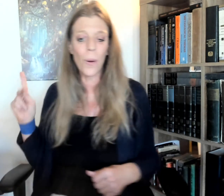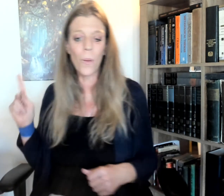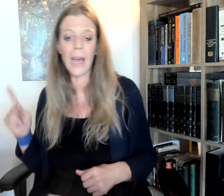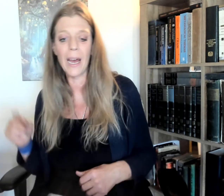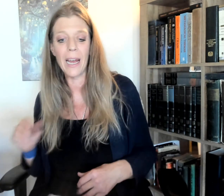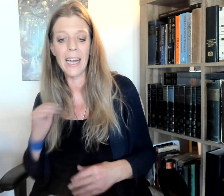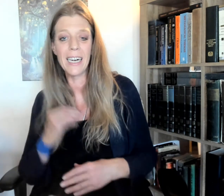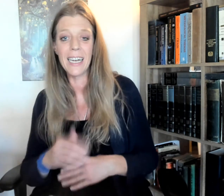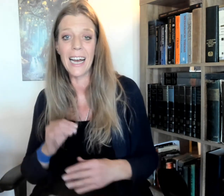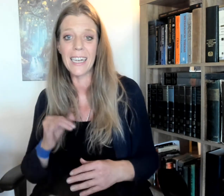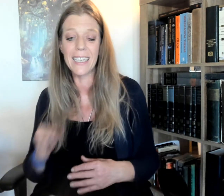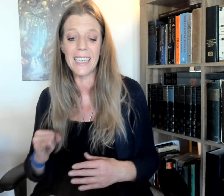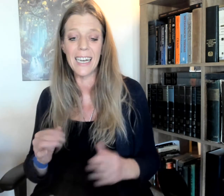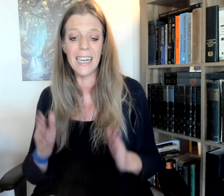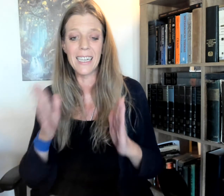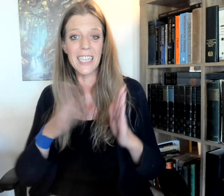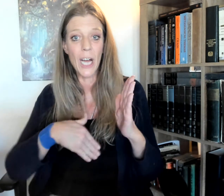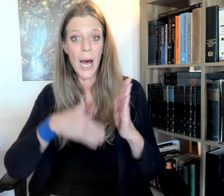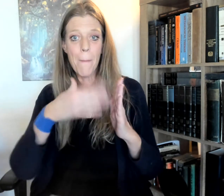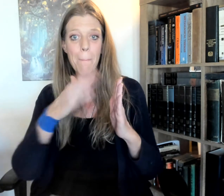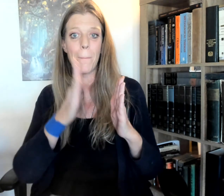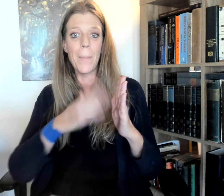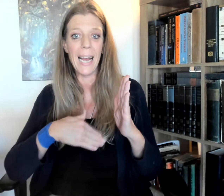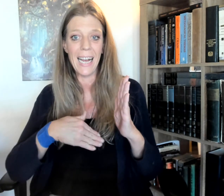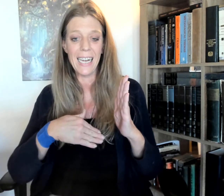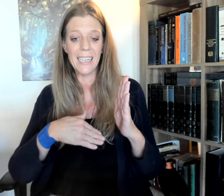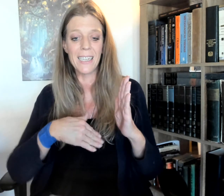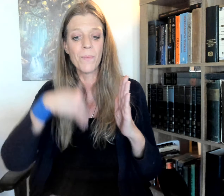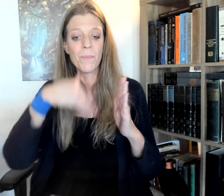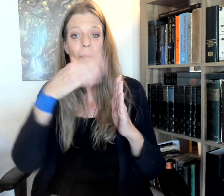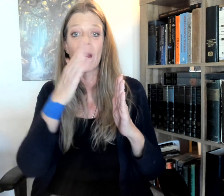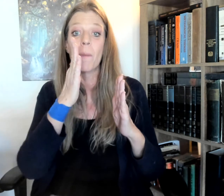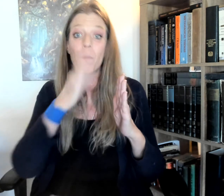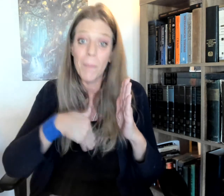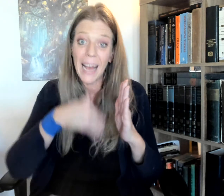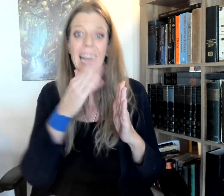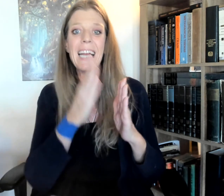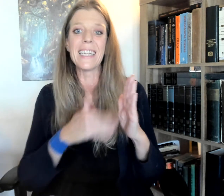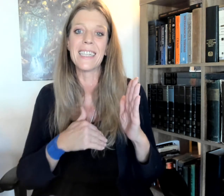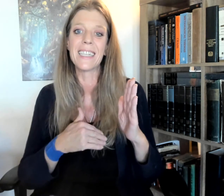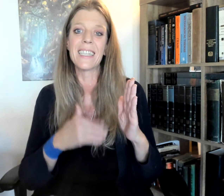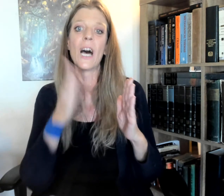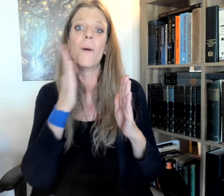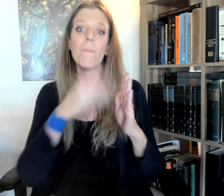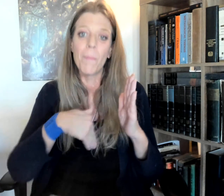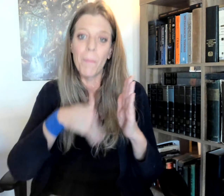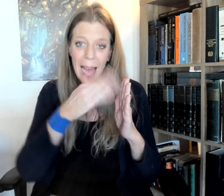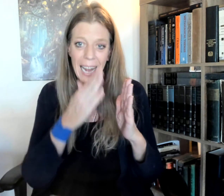Okay, next is PAINT. PAINT. PAINT.